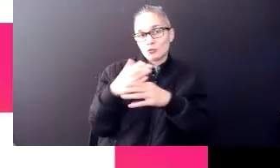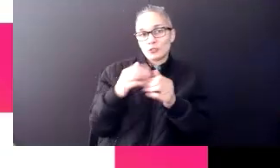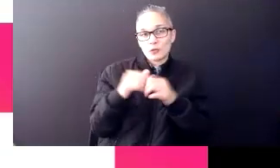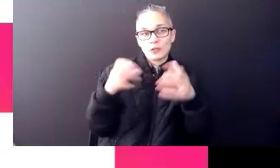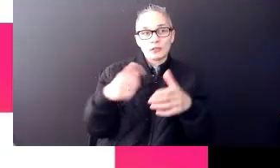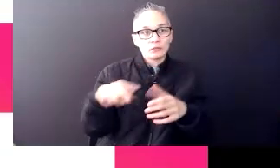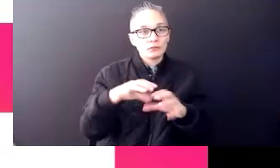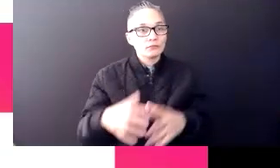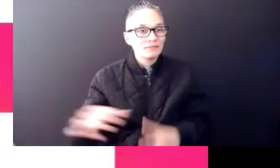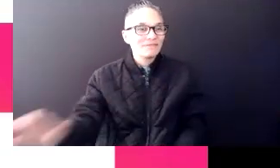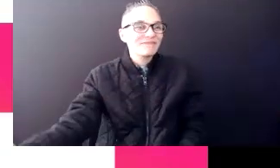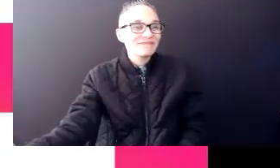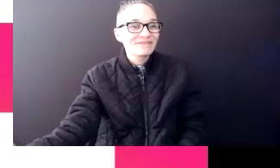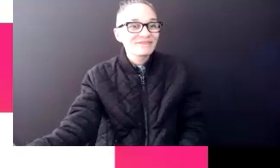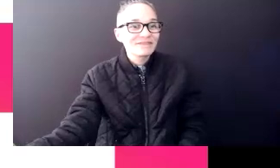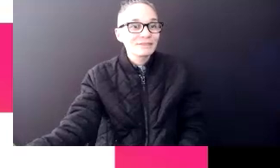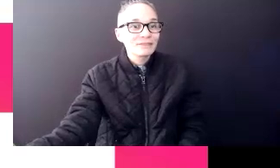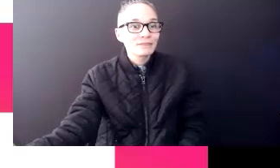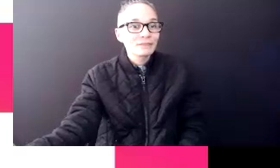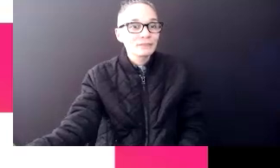share back. All right. Okay. You know, launching now.